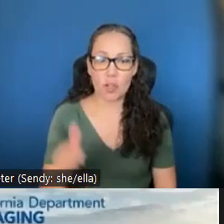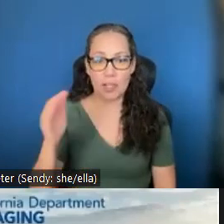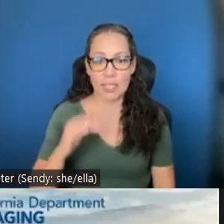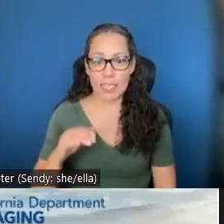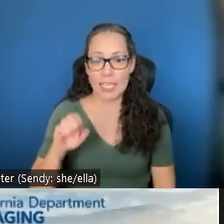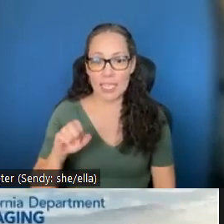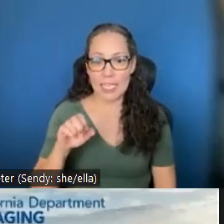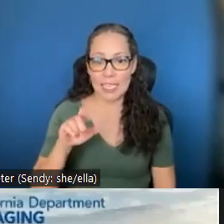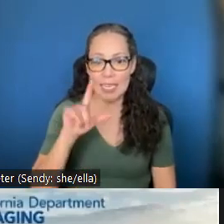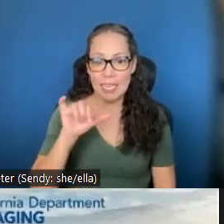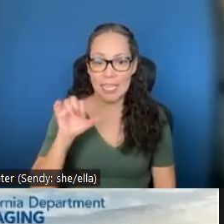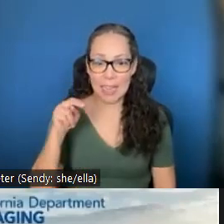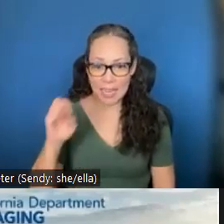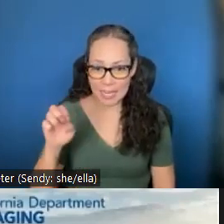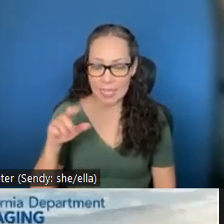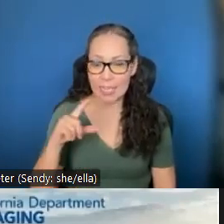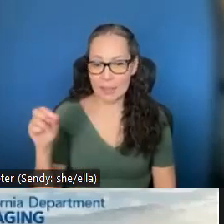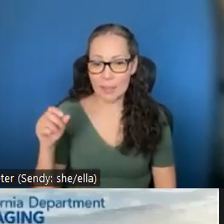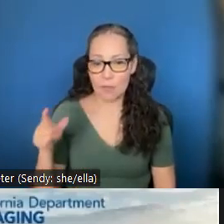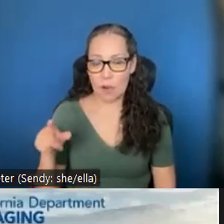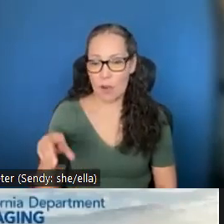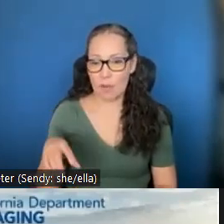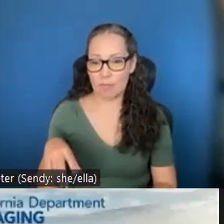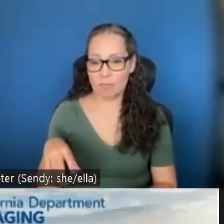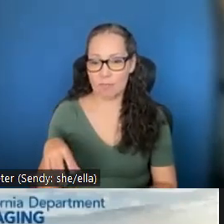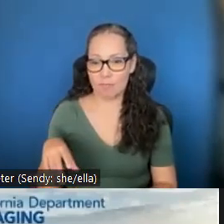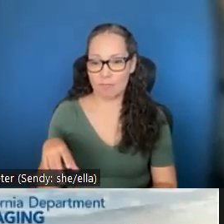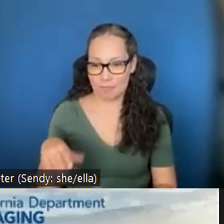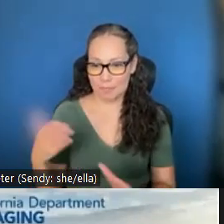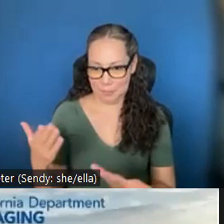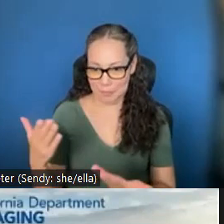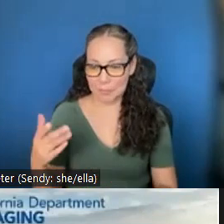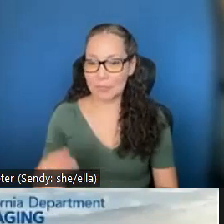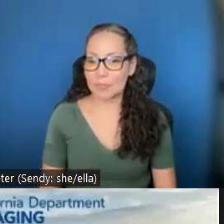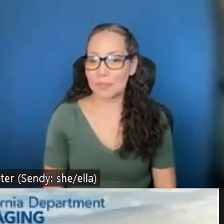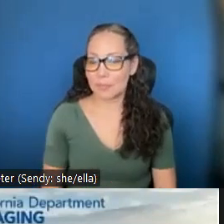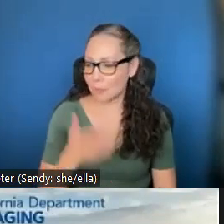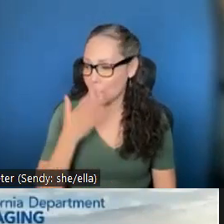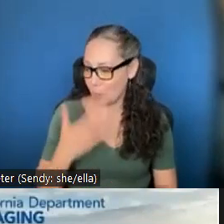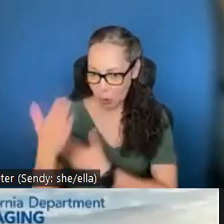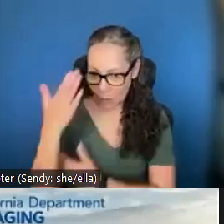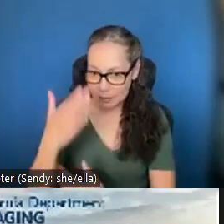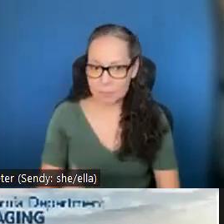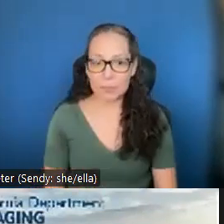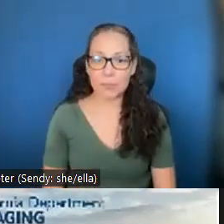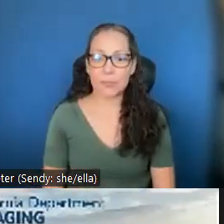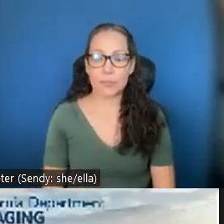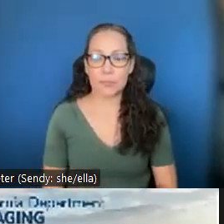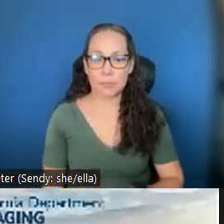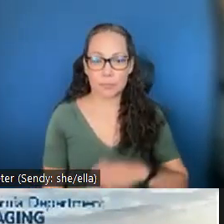the Napa Solano Area Agency on Aging here morning elain uh next we have Joe Coby from